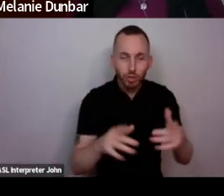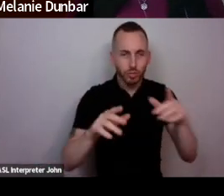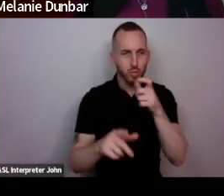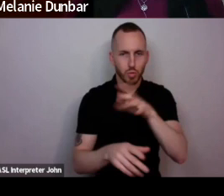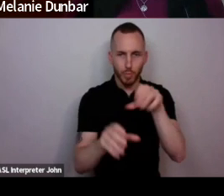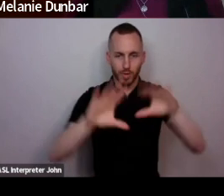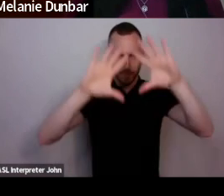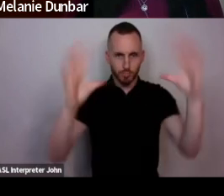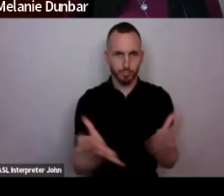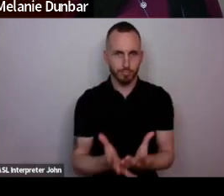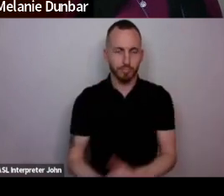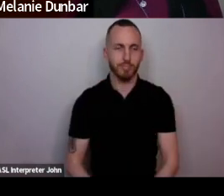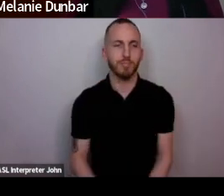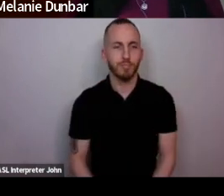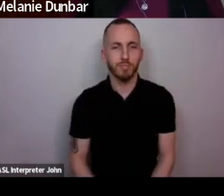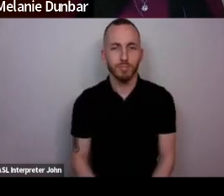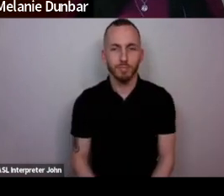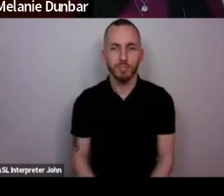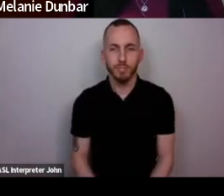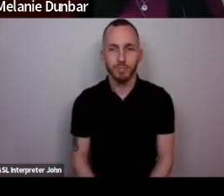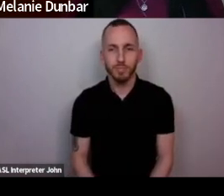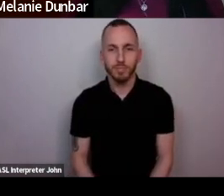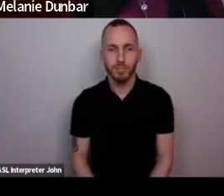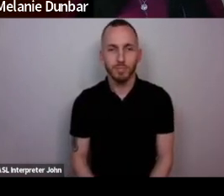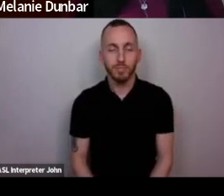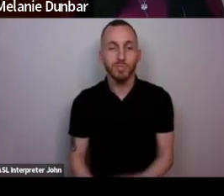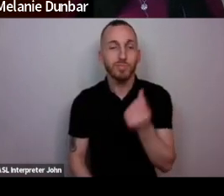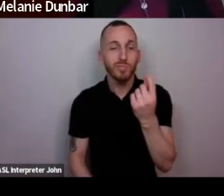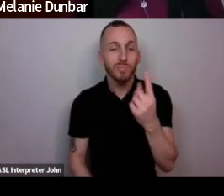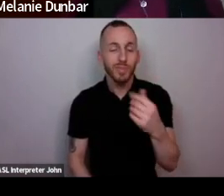In addition you will find several appendices that can also be very useful in working